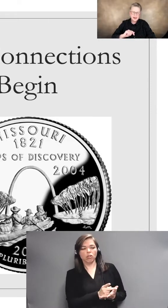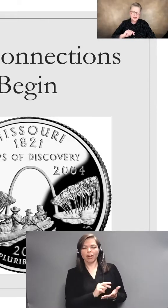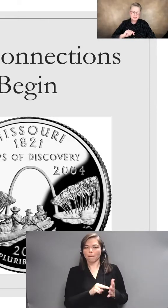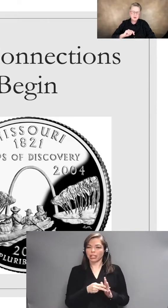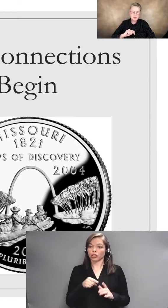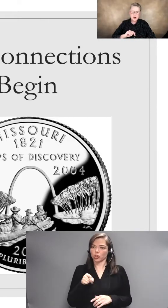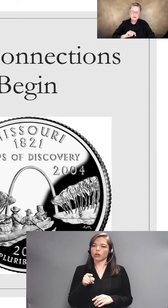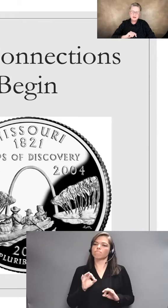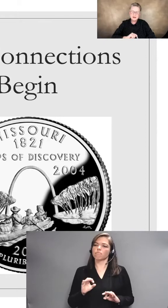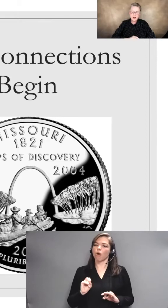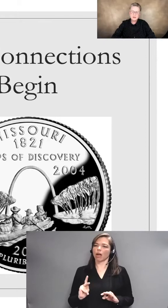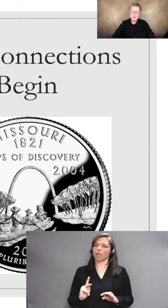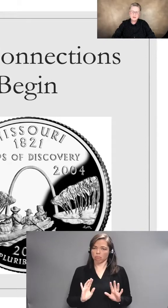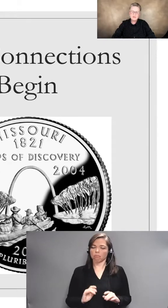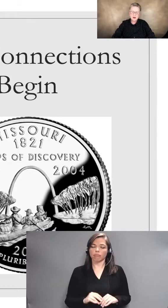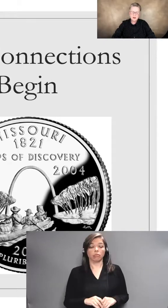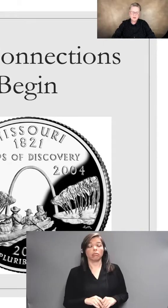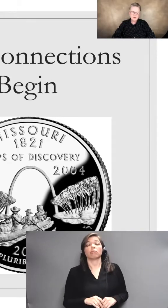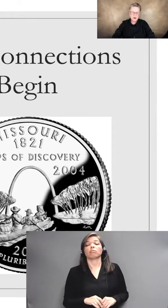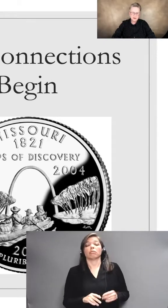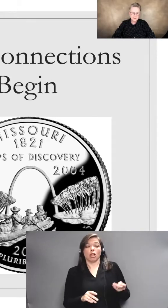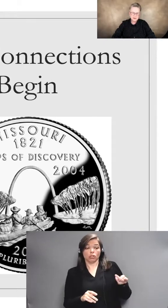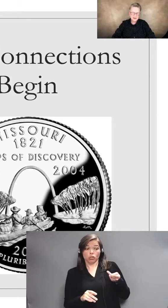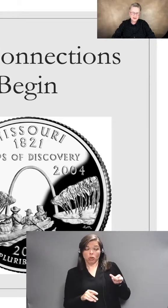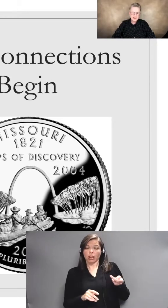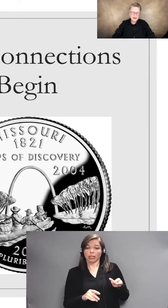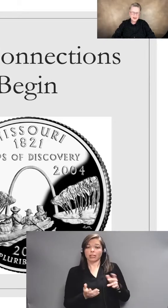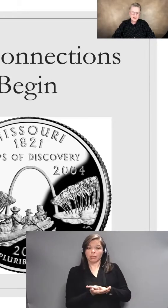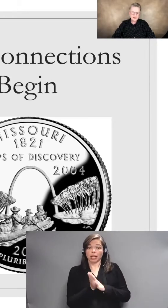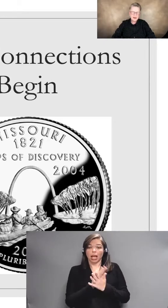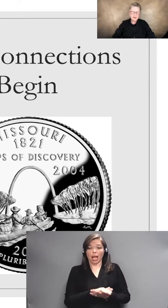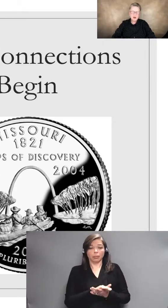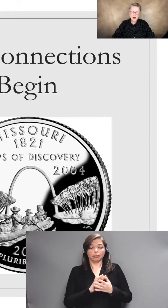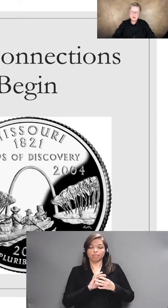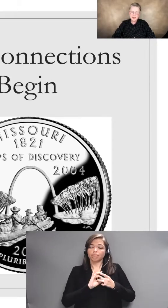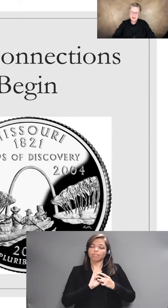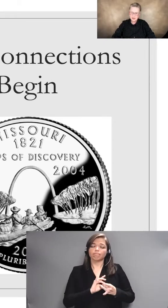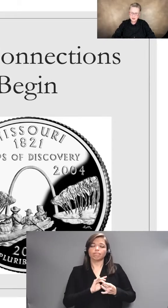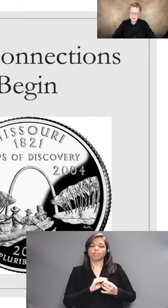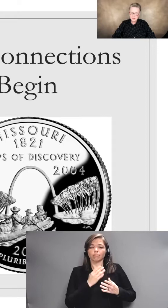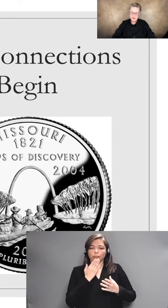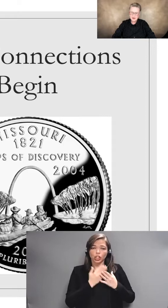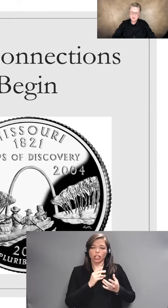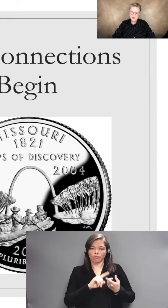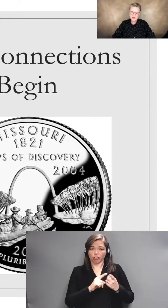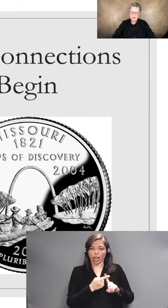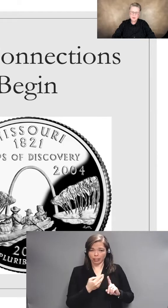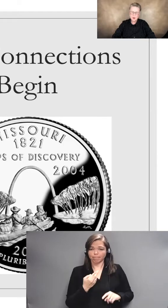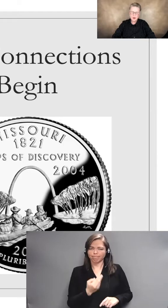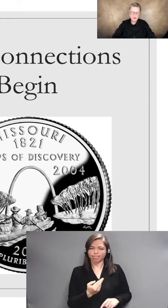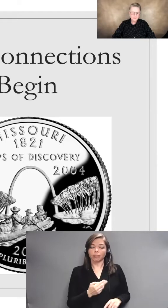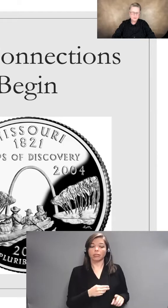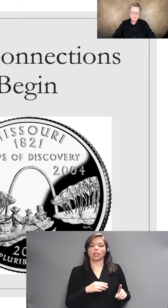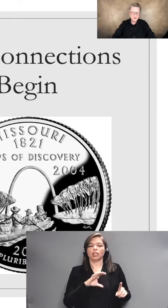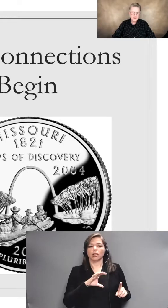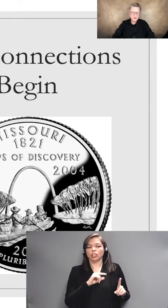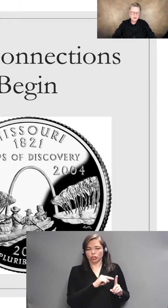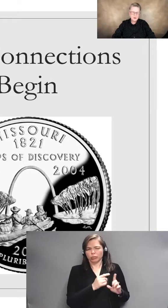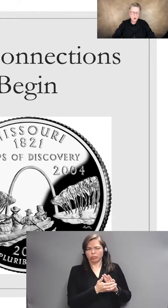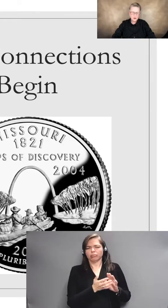and so Charlotte and I became very good friends and as Charlotte aged and became older